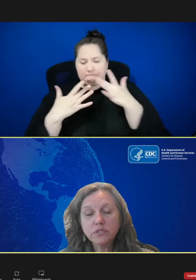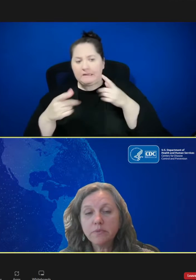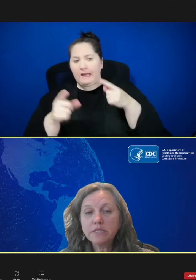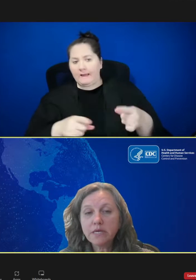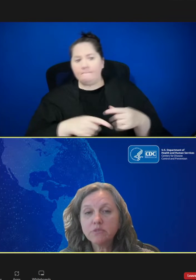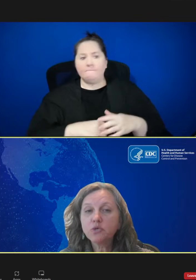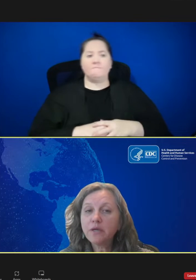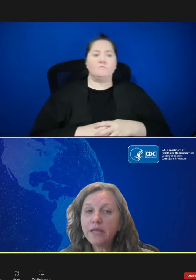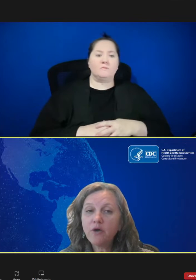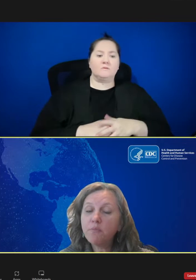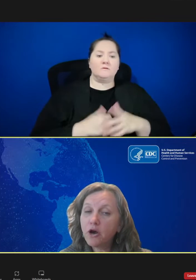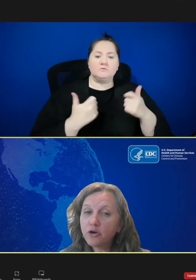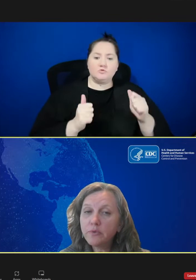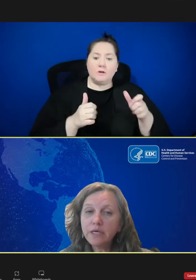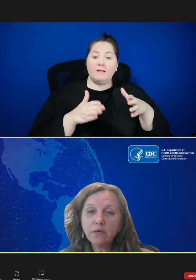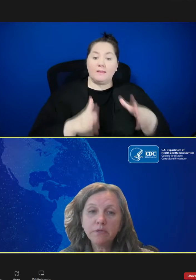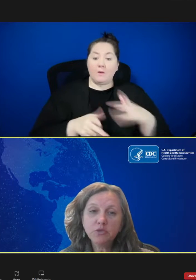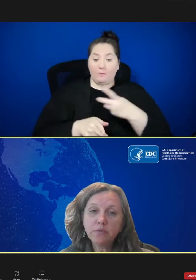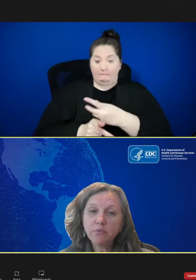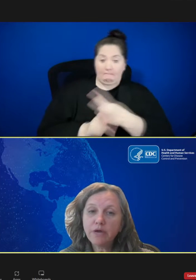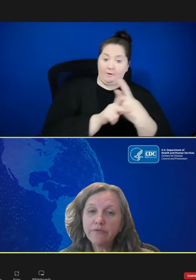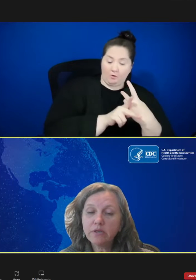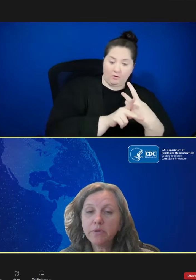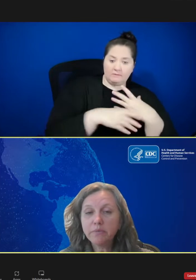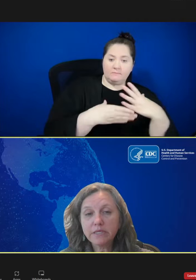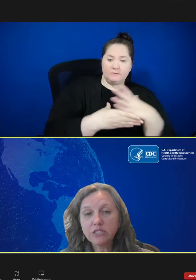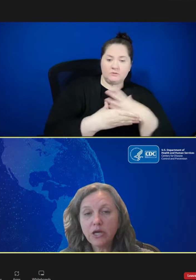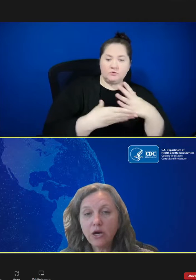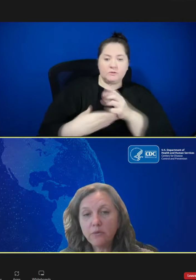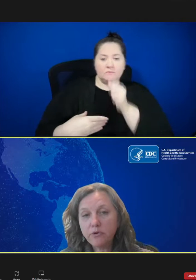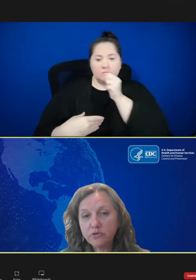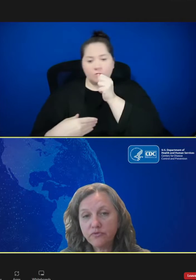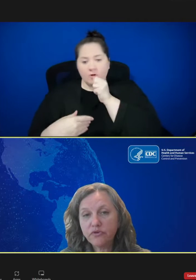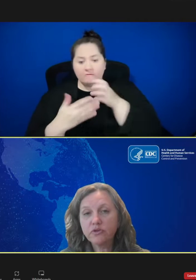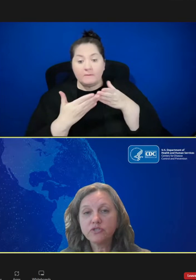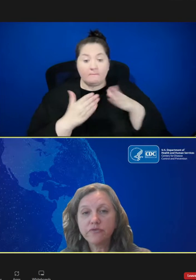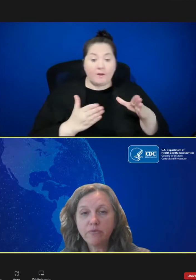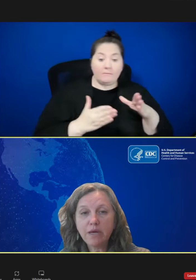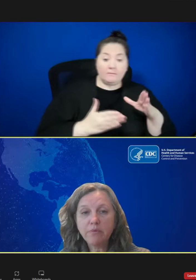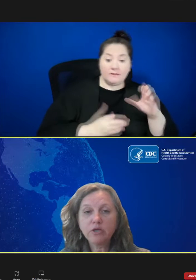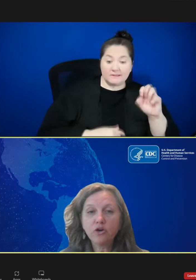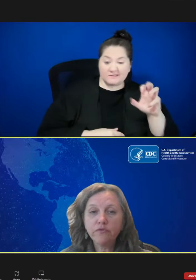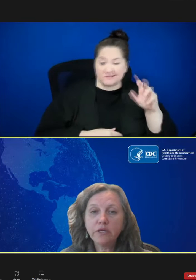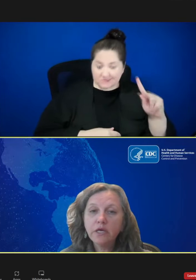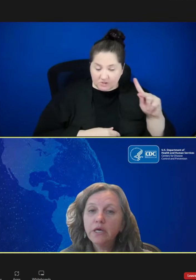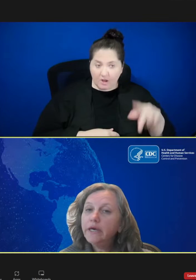some attempt to allow borrowing between private and public stock, both for Nirsevimab and COVID.